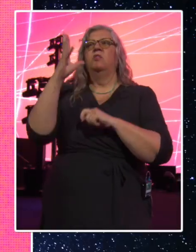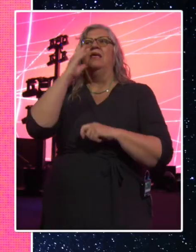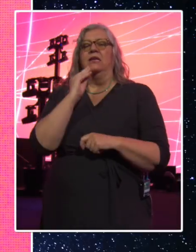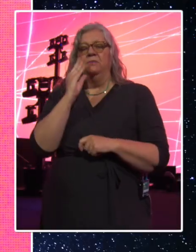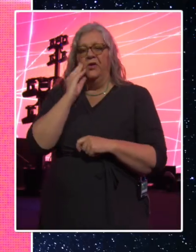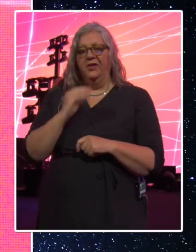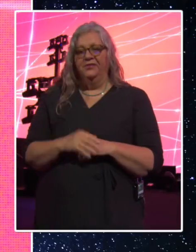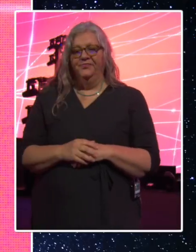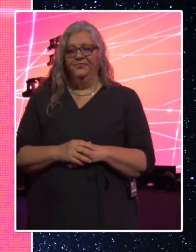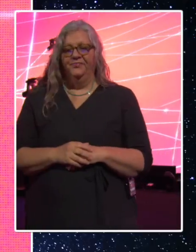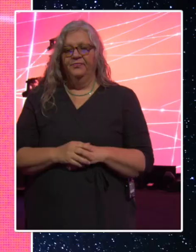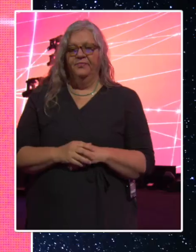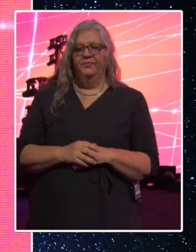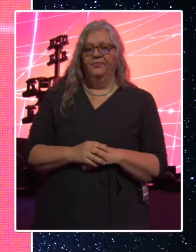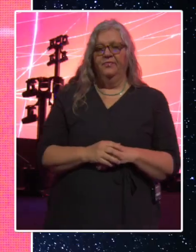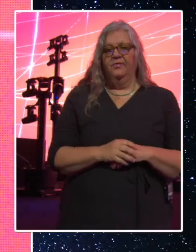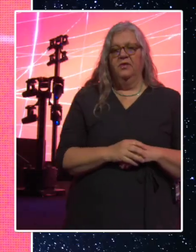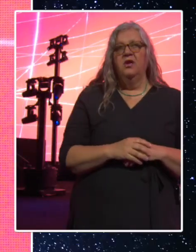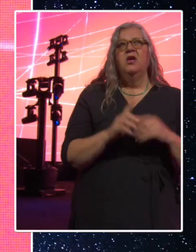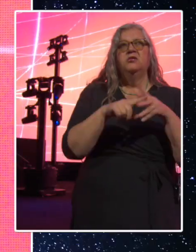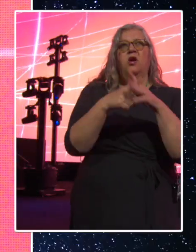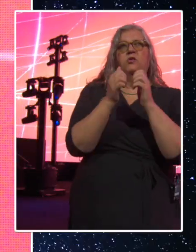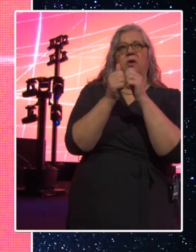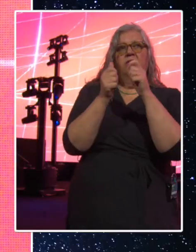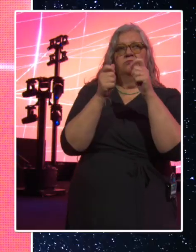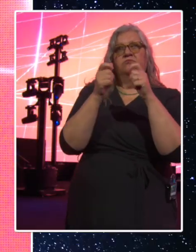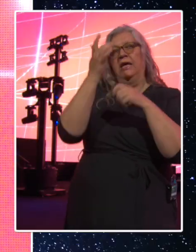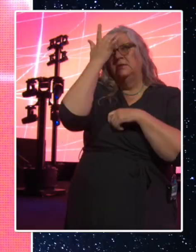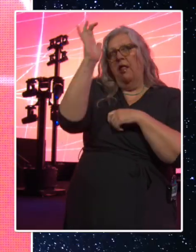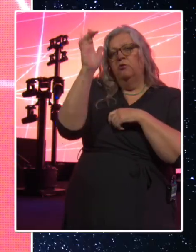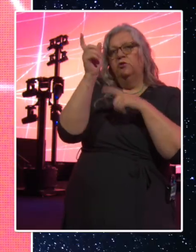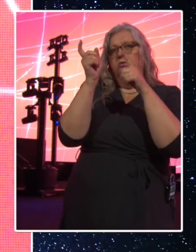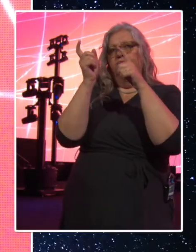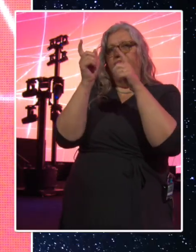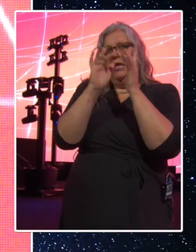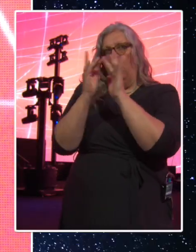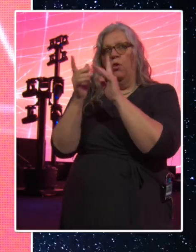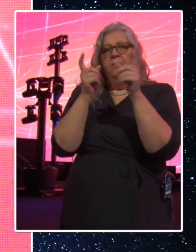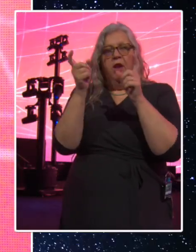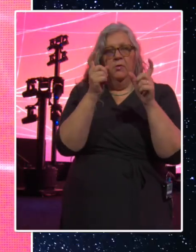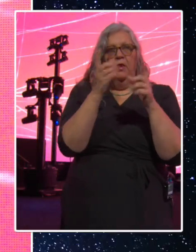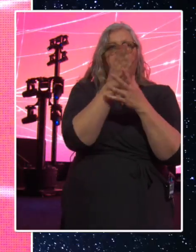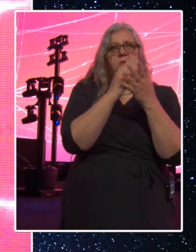It starts with intelligent network management as a part of the new HP Aruba Central.